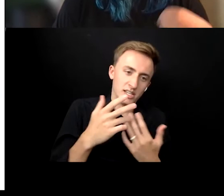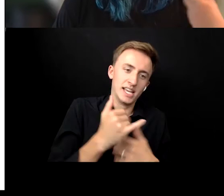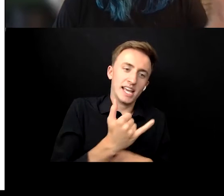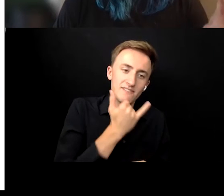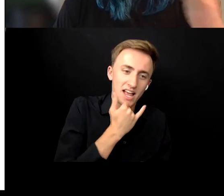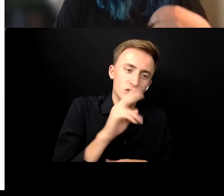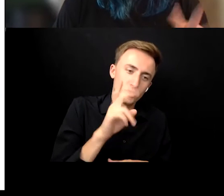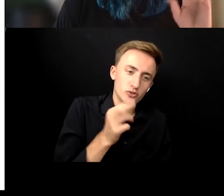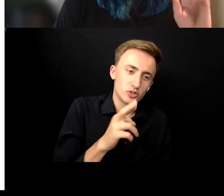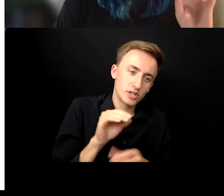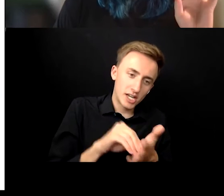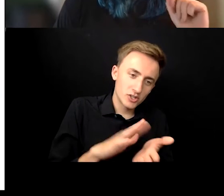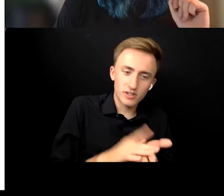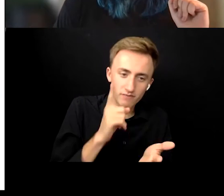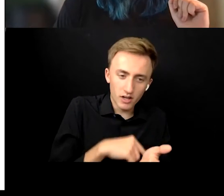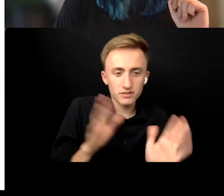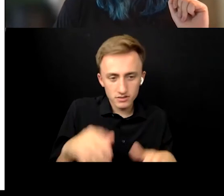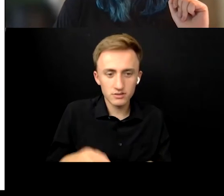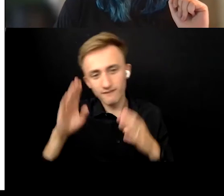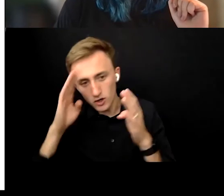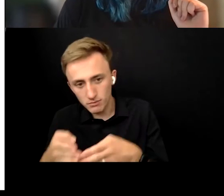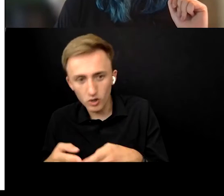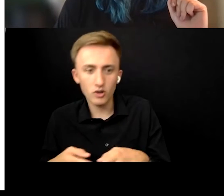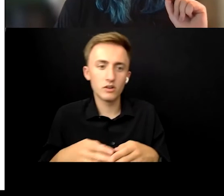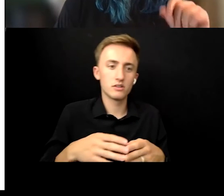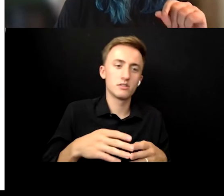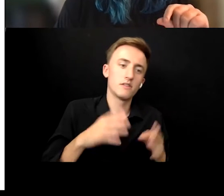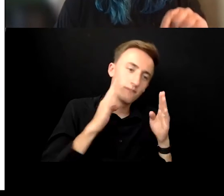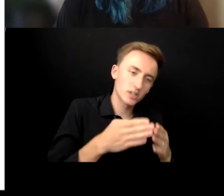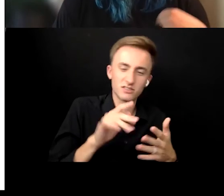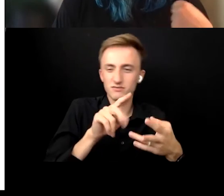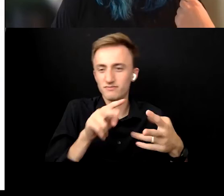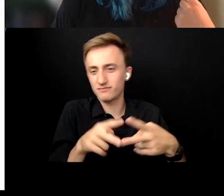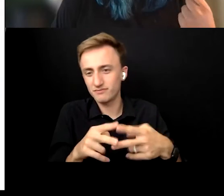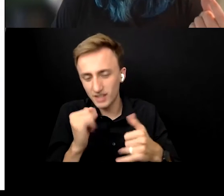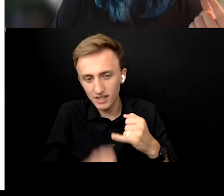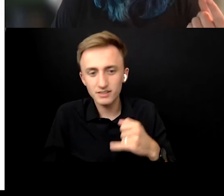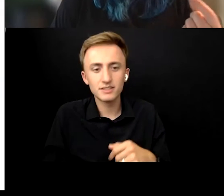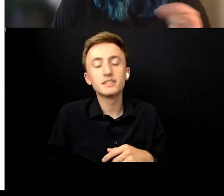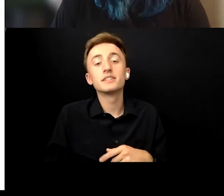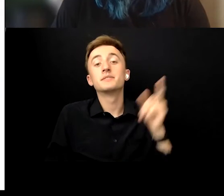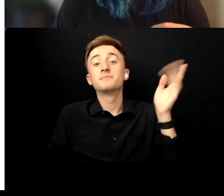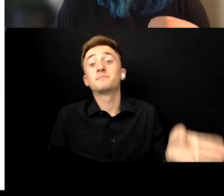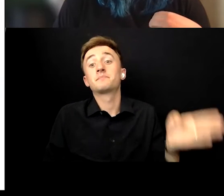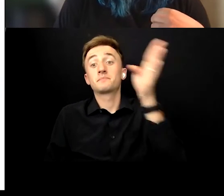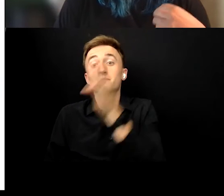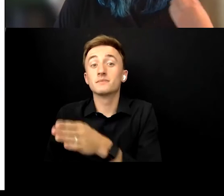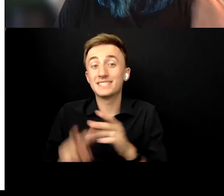a bowl, and focused. We get a couple of states along with that. Second example, same screen here,